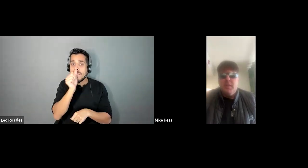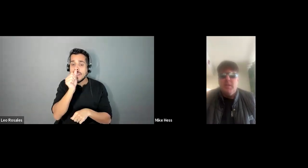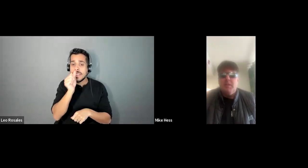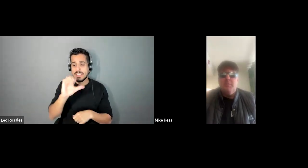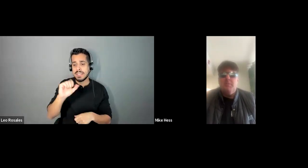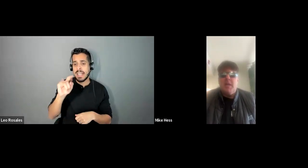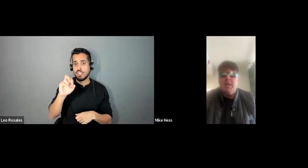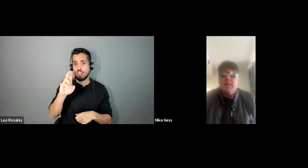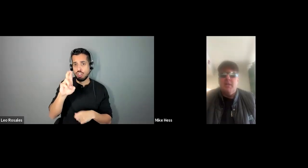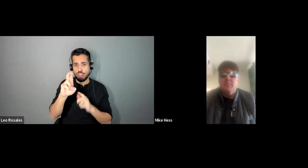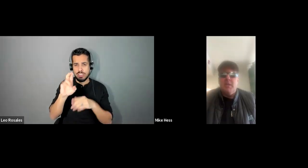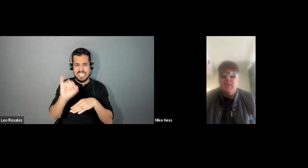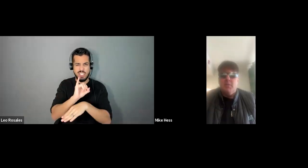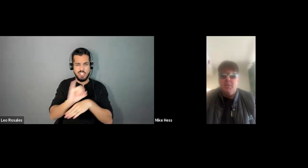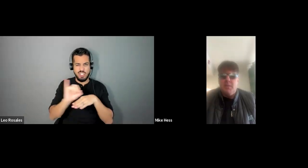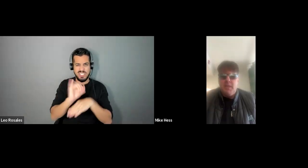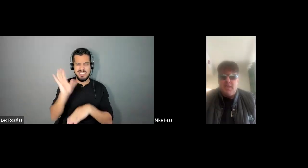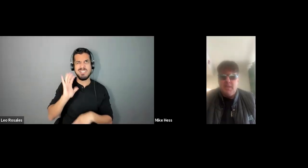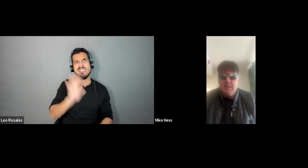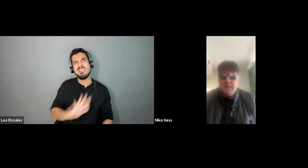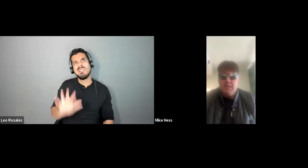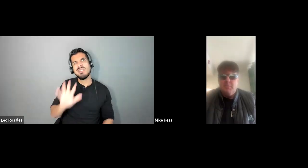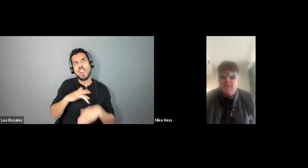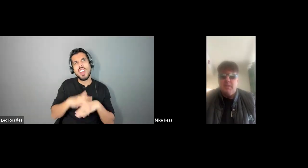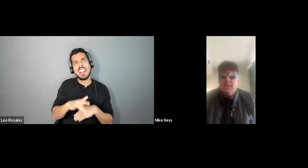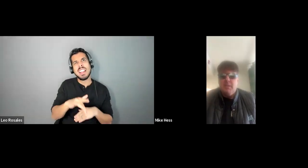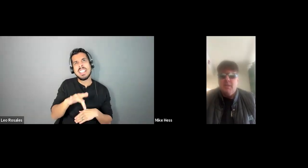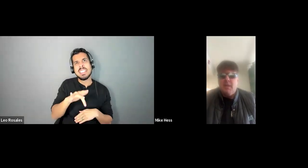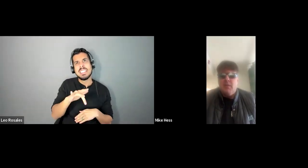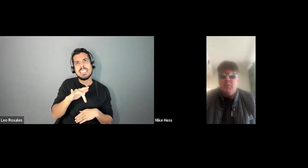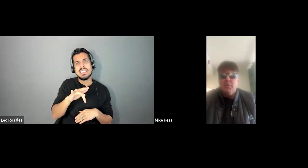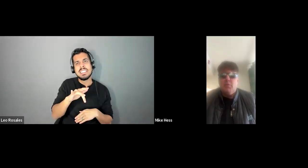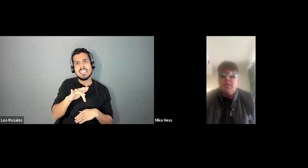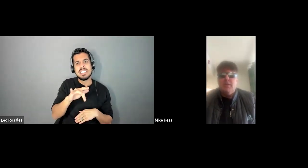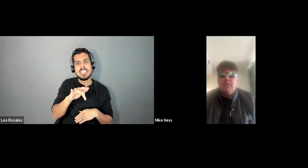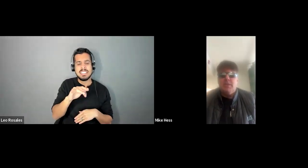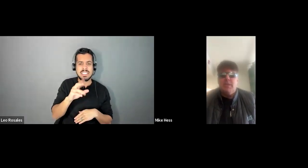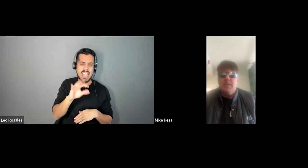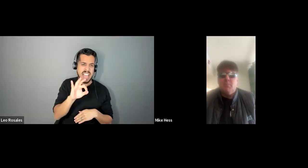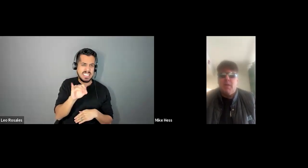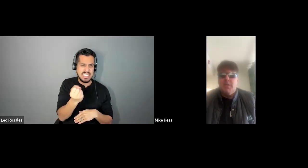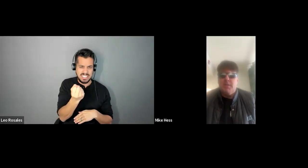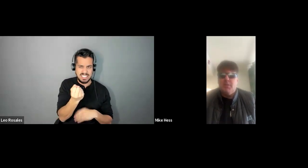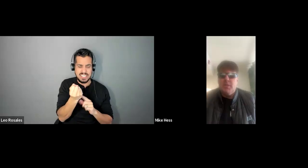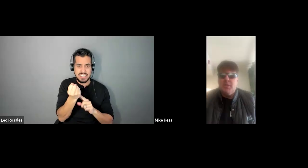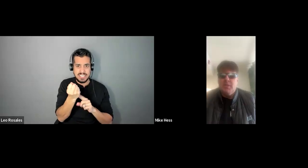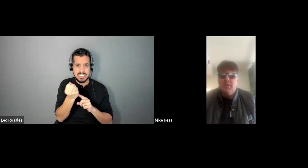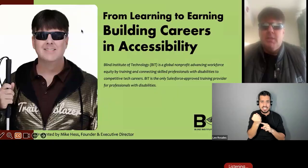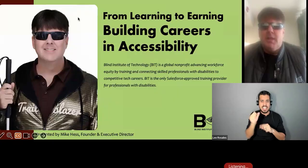um... back in the mid-- early, mid-90s, and spent, uh... almost 20 years in private industry,